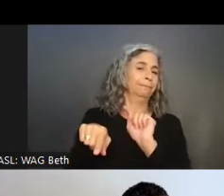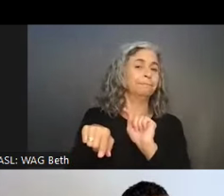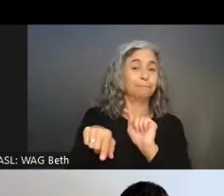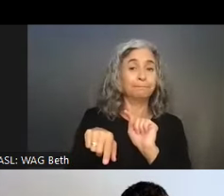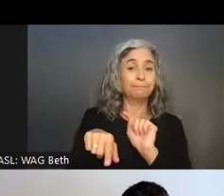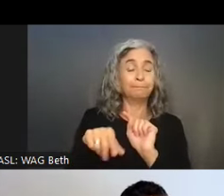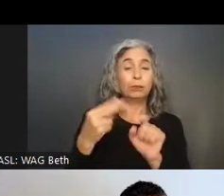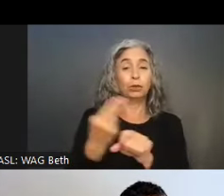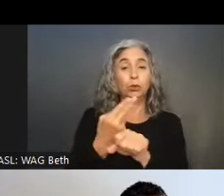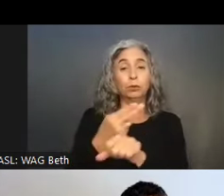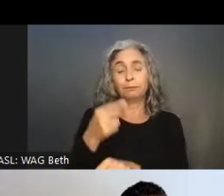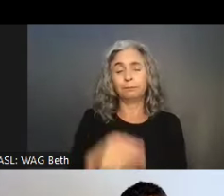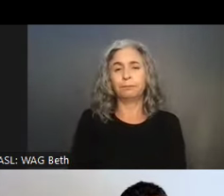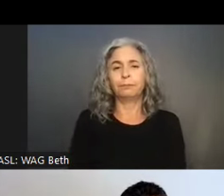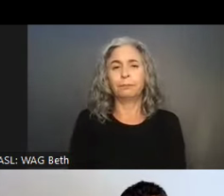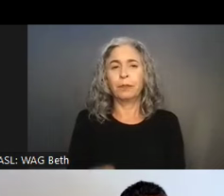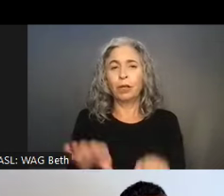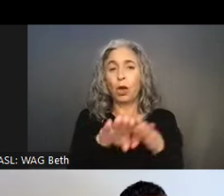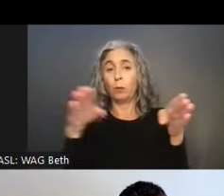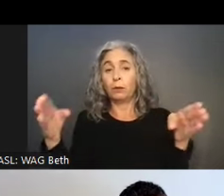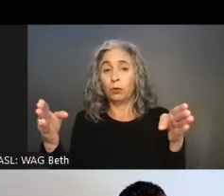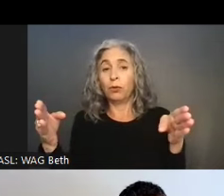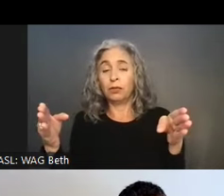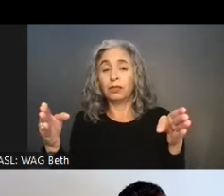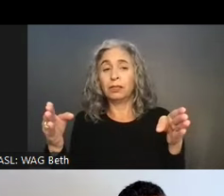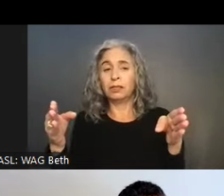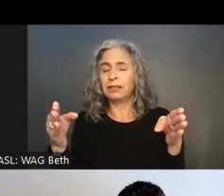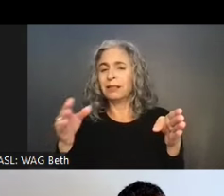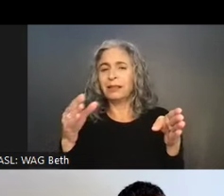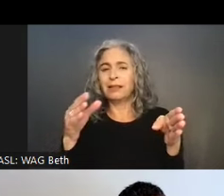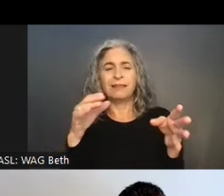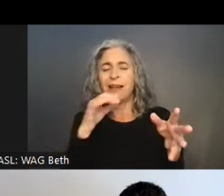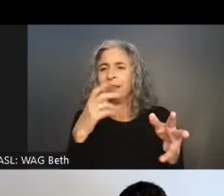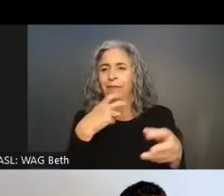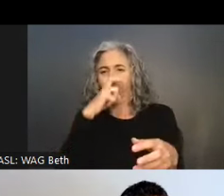Open source software is not subject to these restrictions and embargoes as they're not